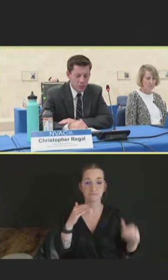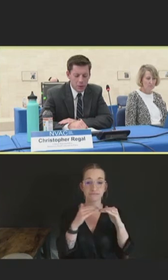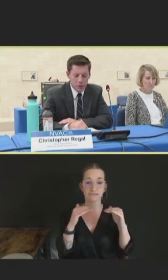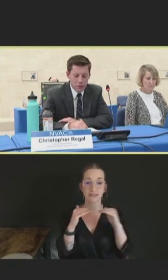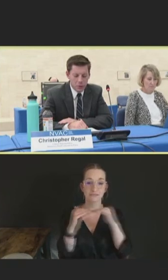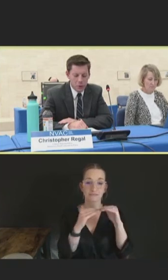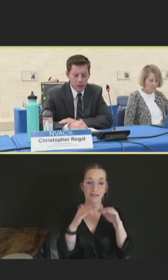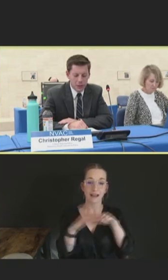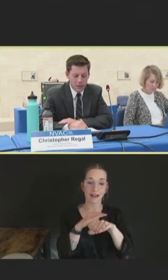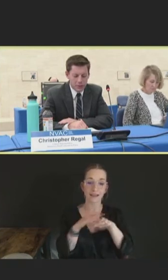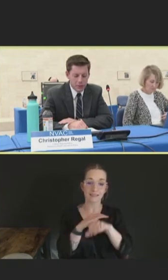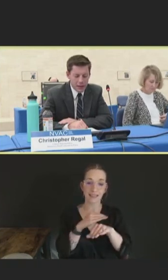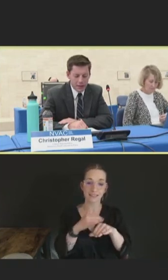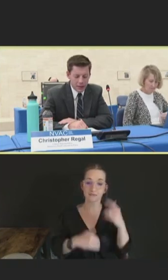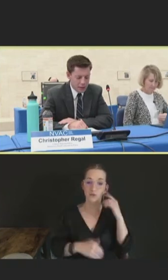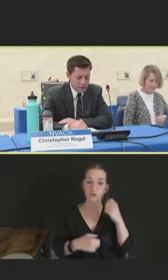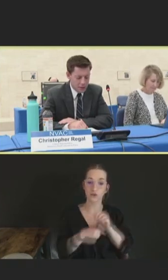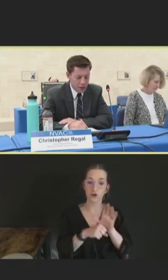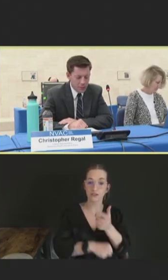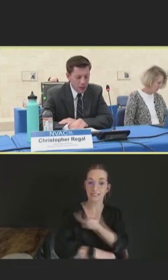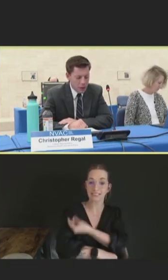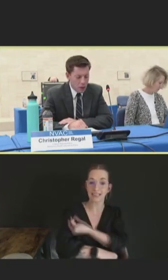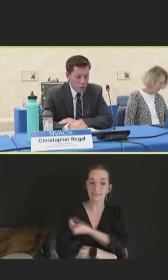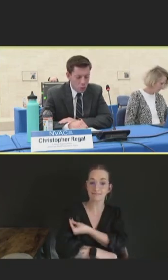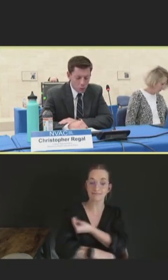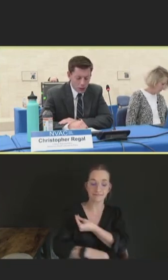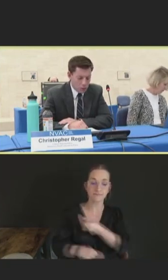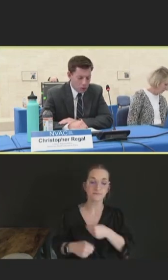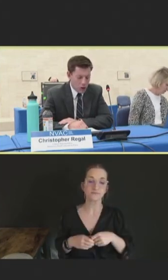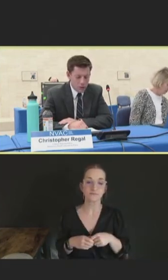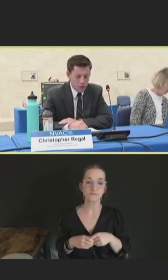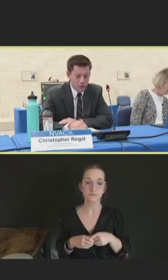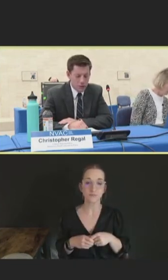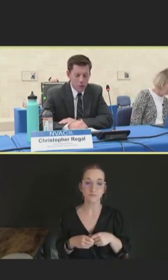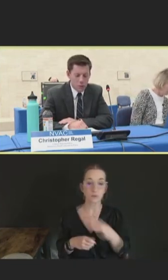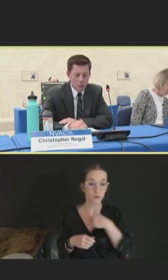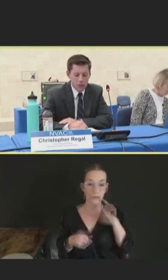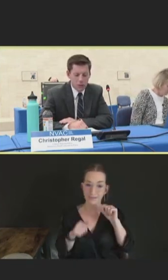promote the new formulations of the vaccine this fall. We will also continue to work with the